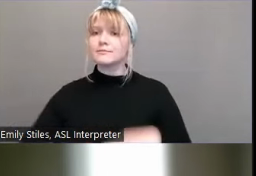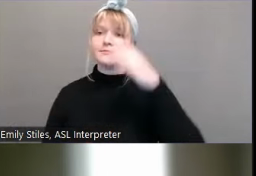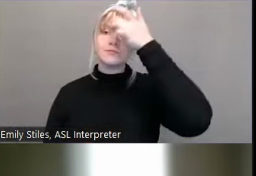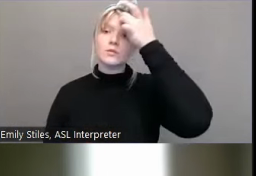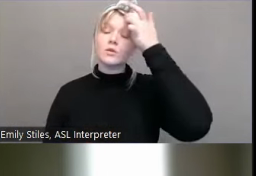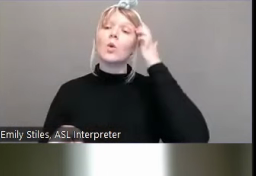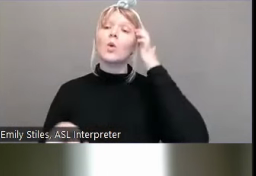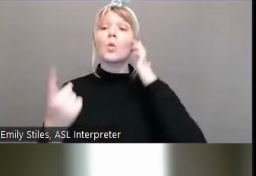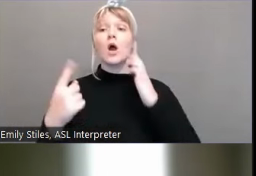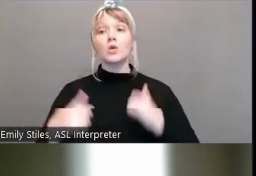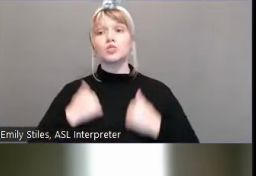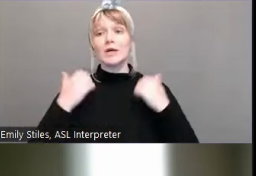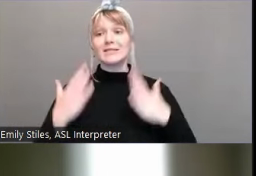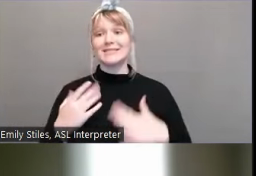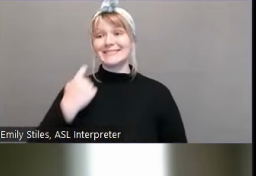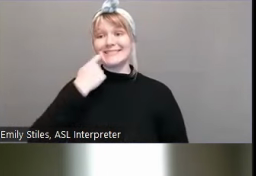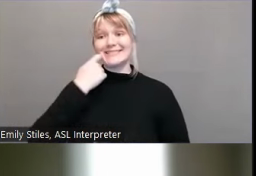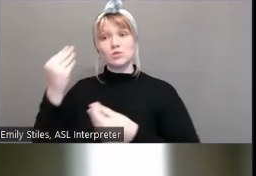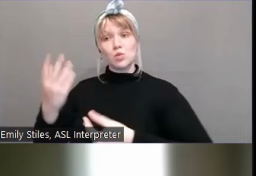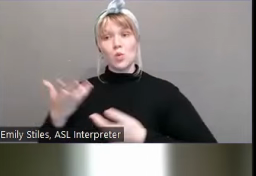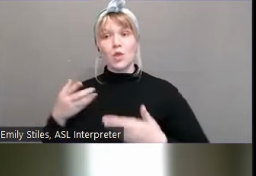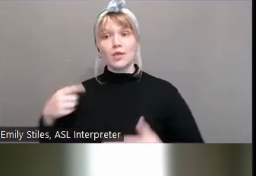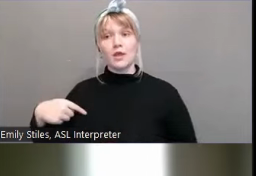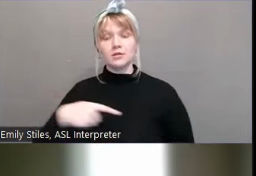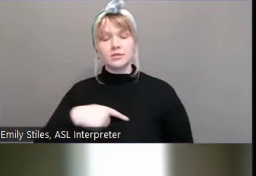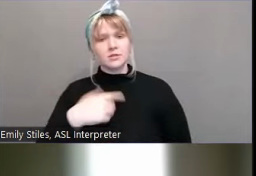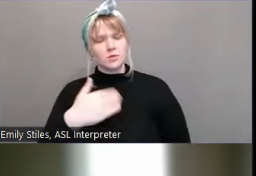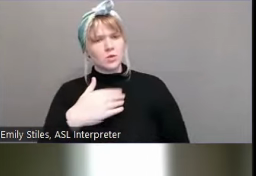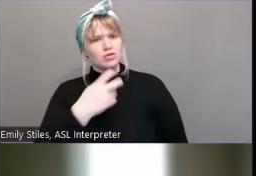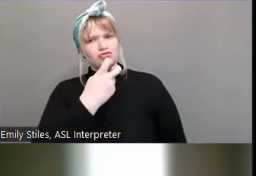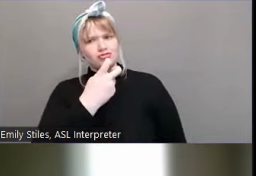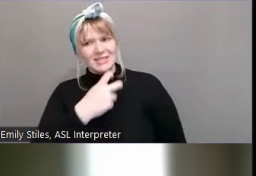One of our residents recently told us (Reads) "Transition from a skilled nursing facility